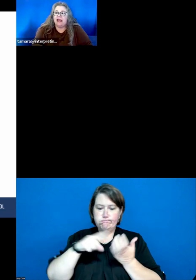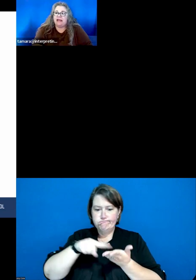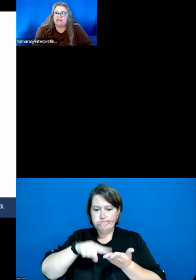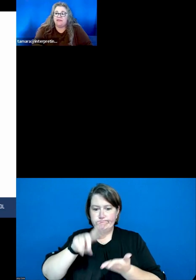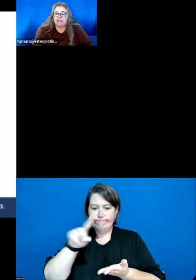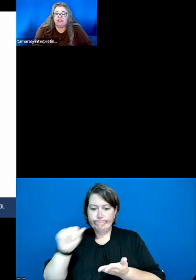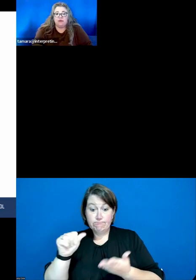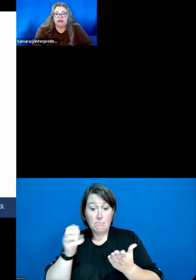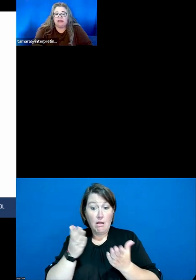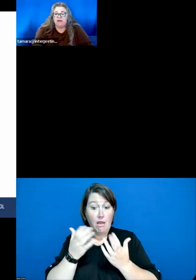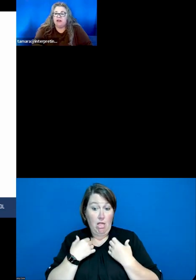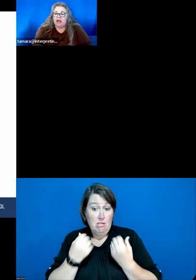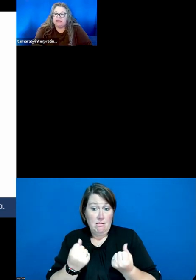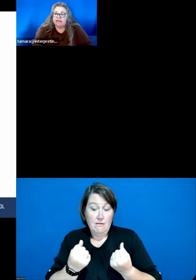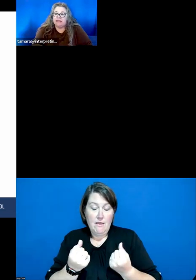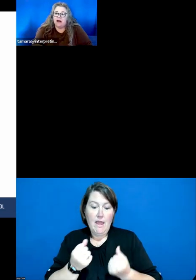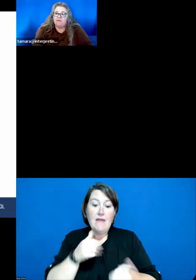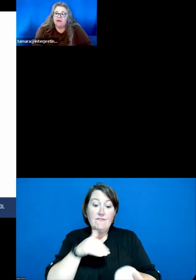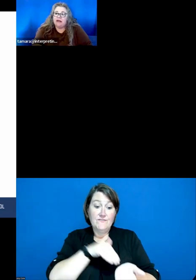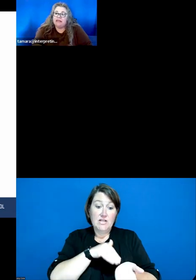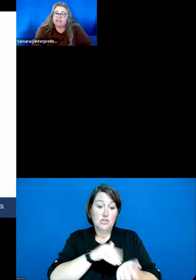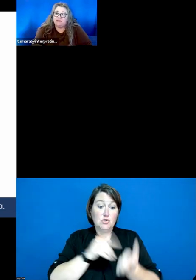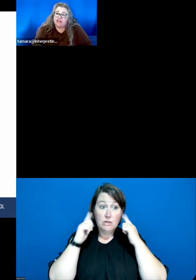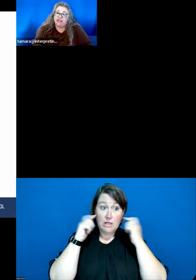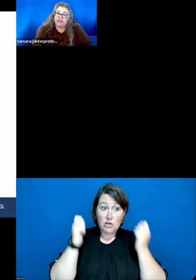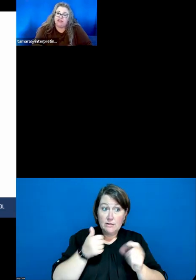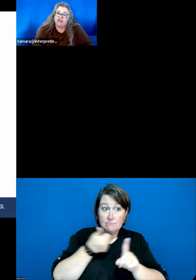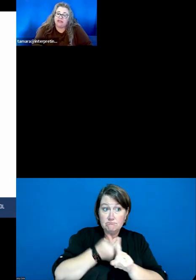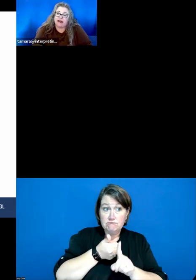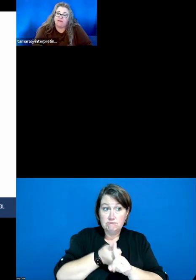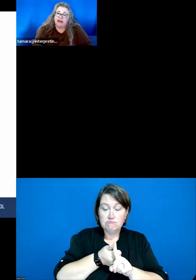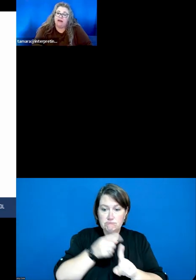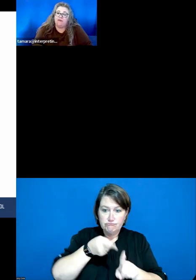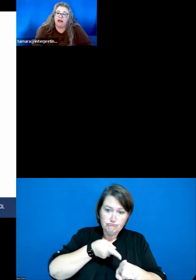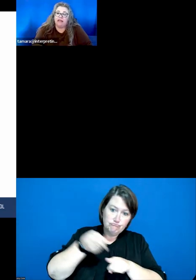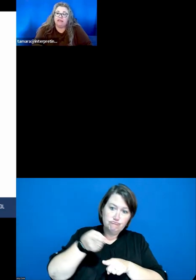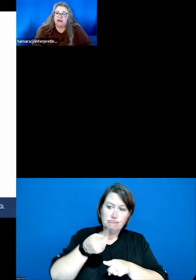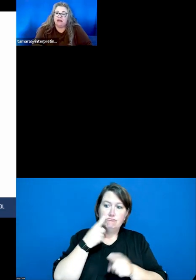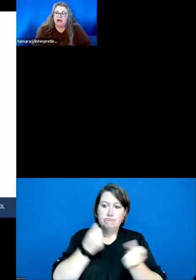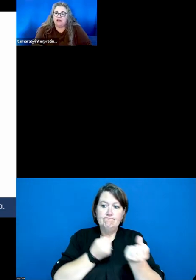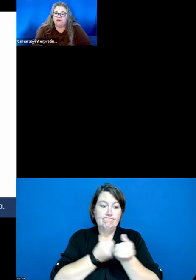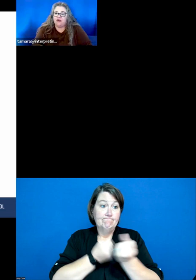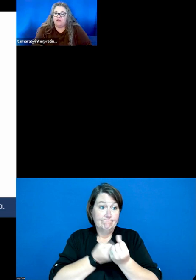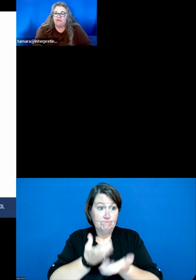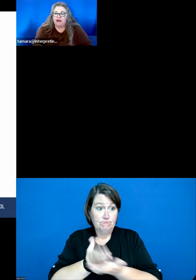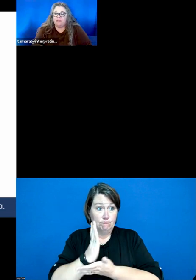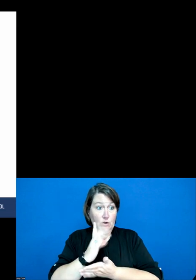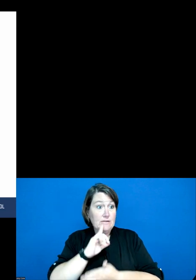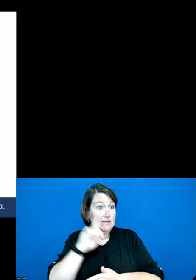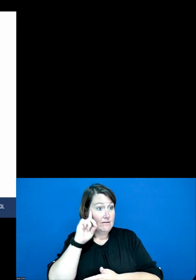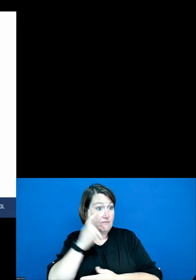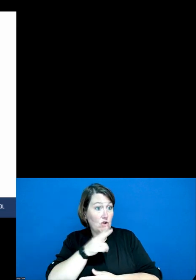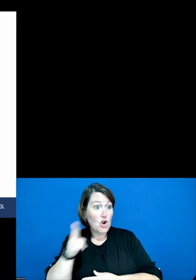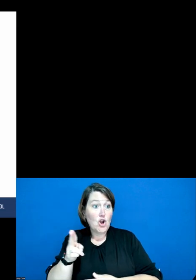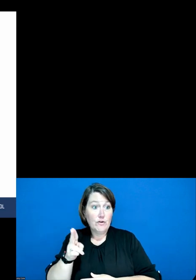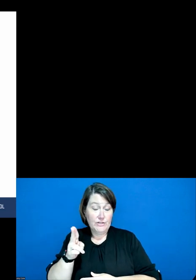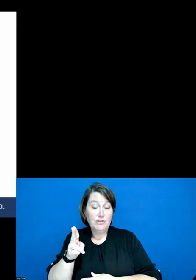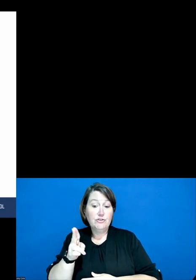and as a physician with a hearing loss himself, he's especially interested in advocating for rights of deaf and heart patients.